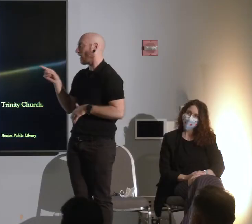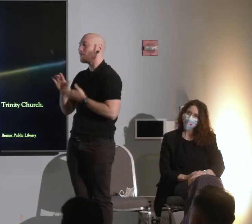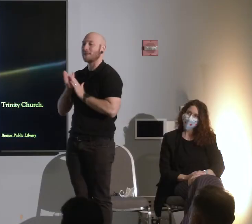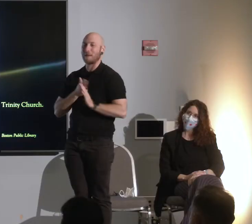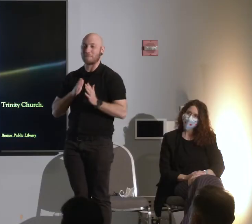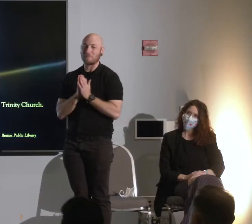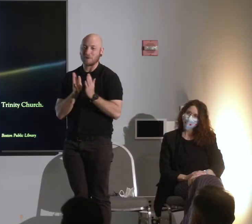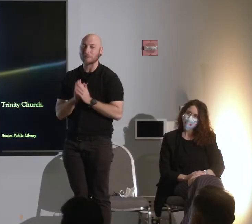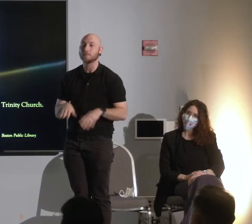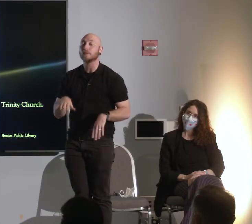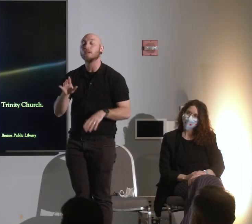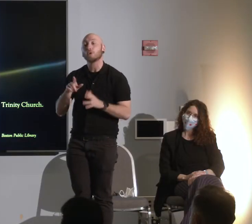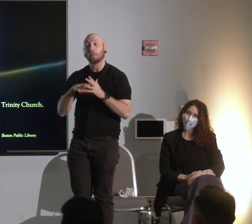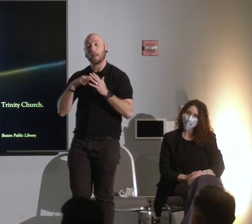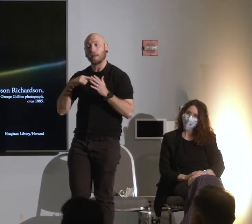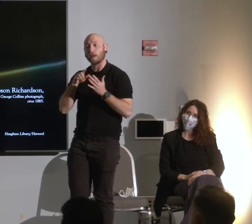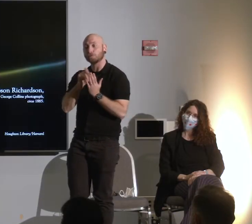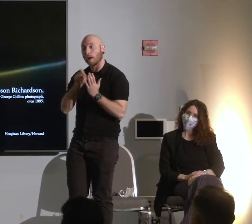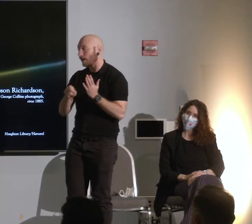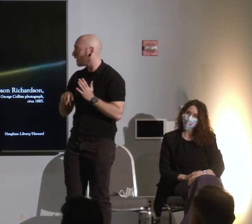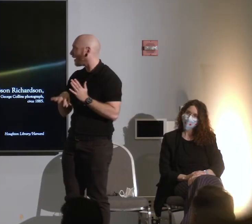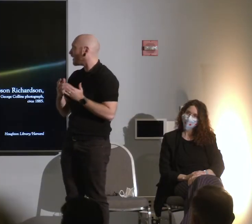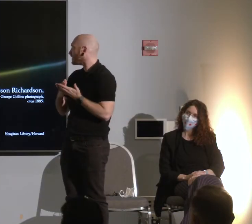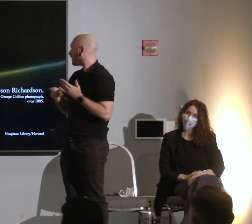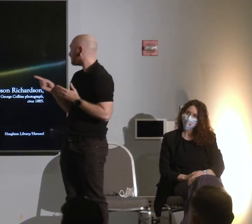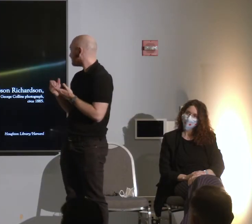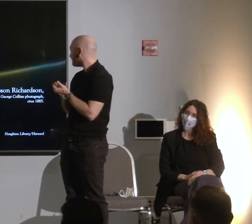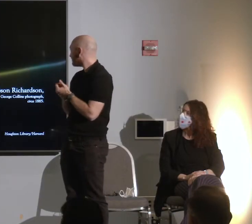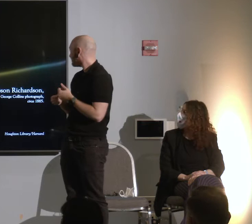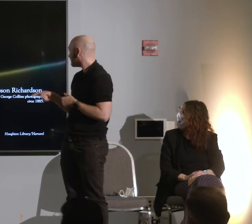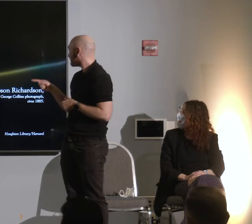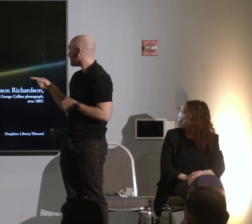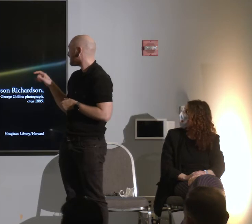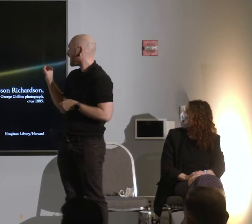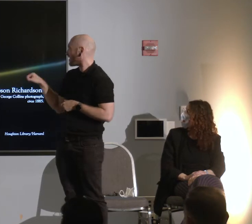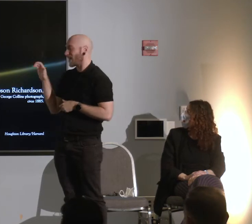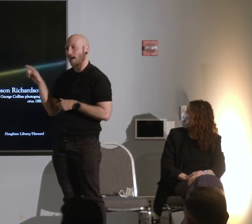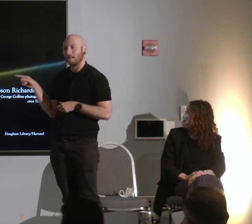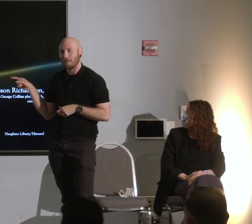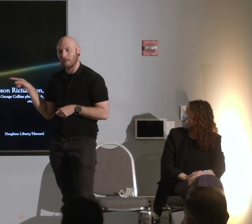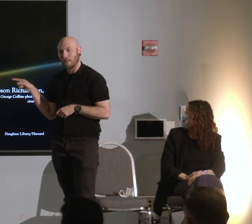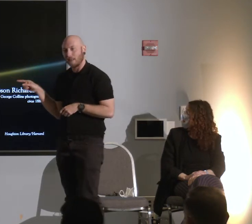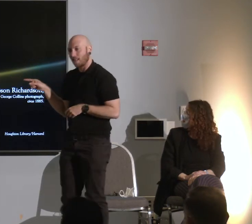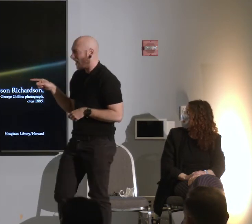Now, early on I came across some reinforcement, mainly this. How can a person not want to write a book